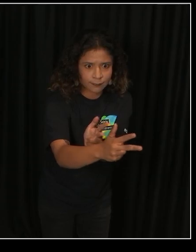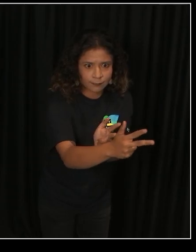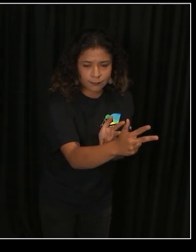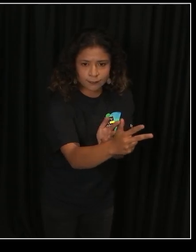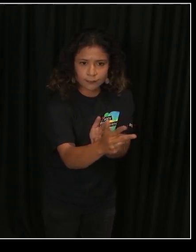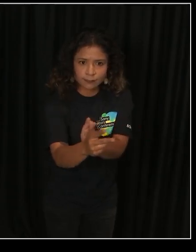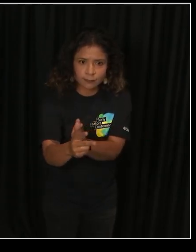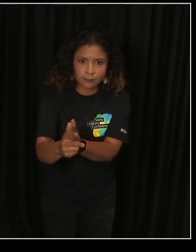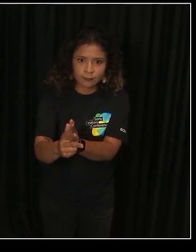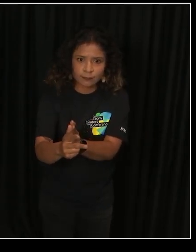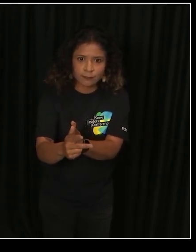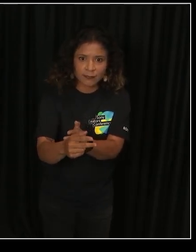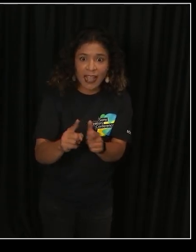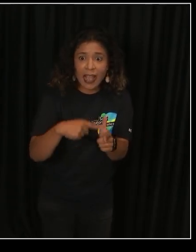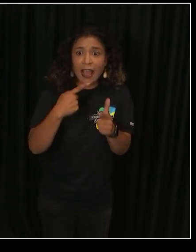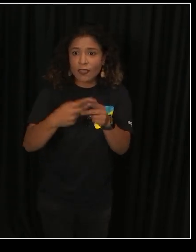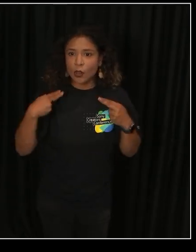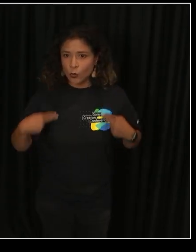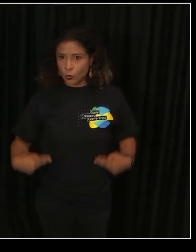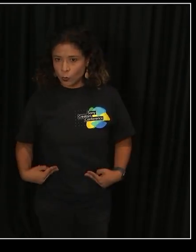Kokubun and Yamanaka, the two GT pro drivers...